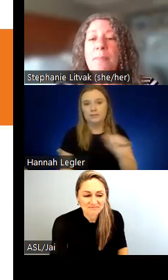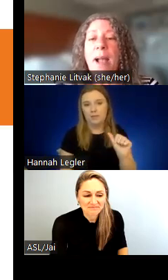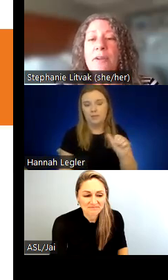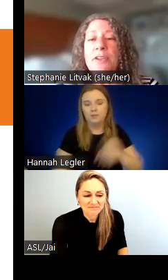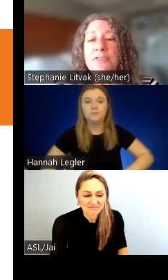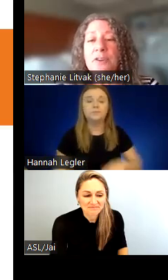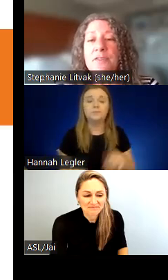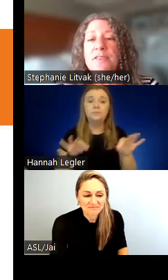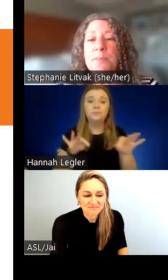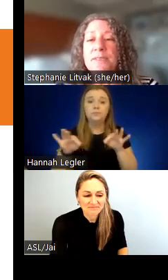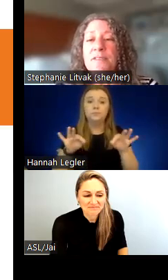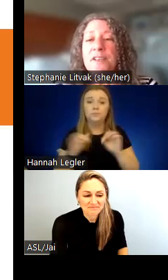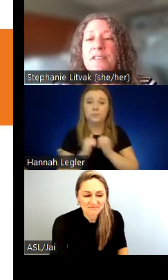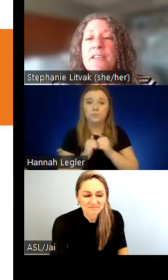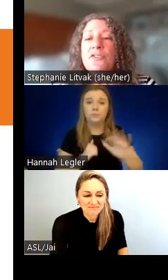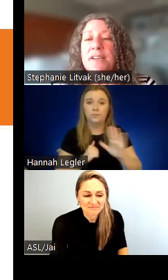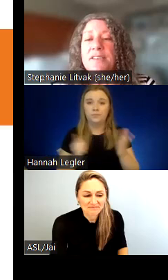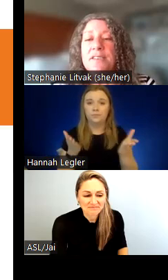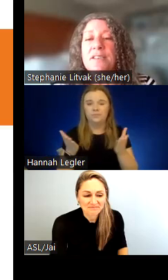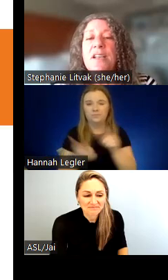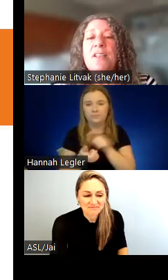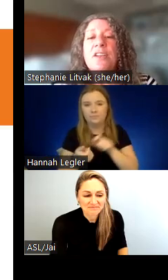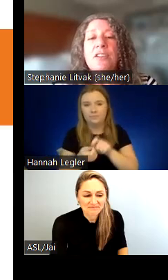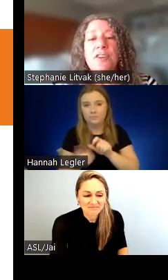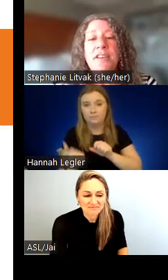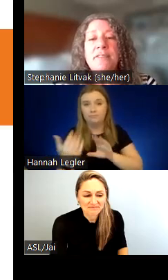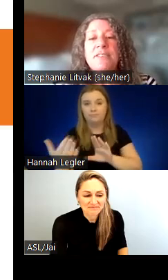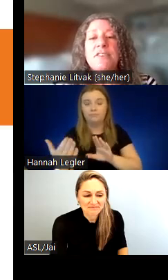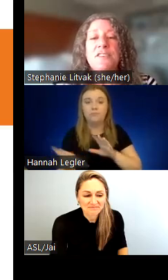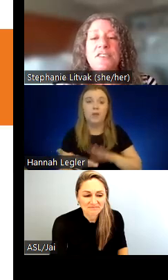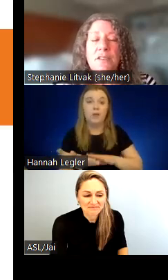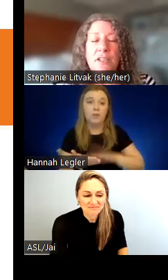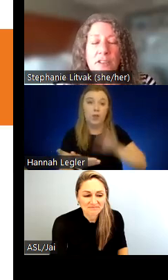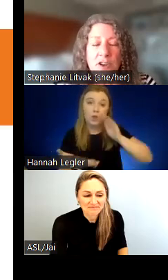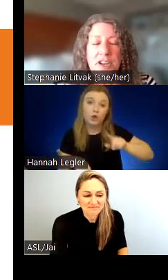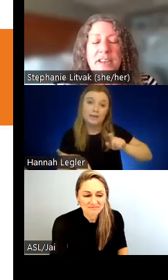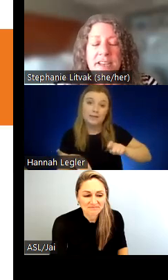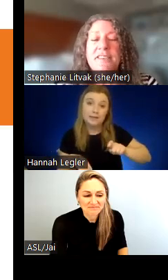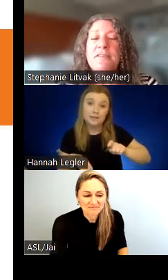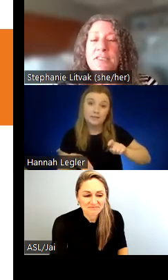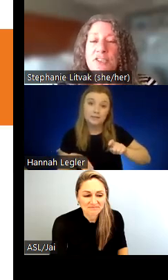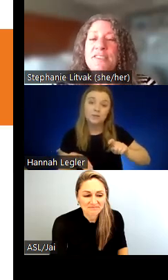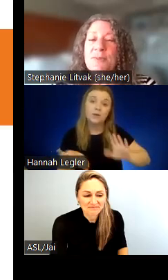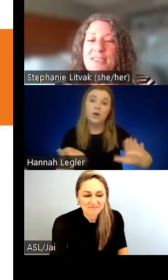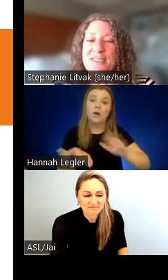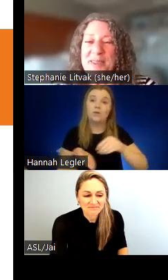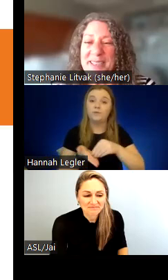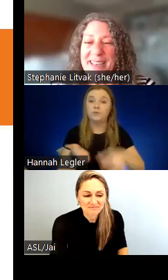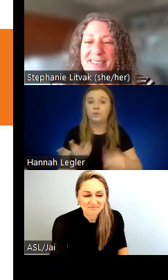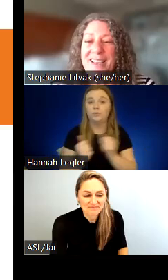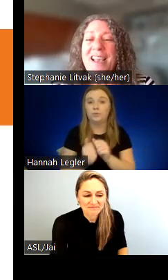Describe how your service specifically addresses the learning needs of students with disabilities.